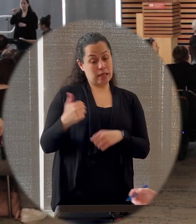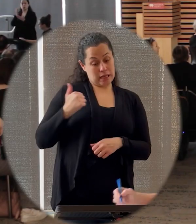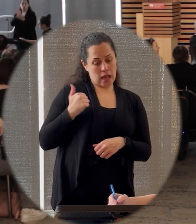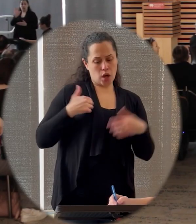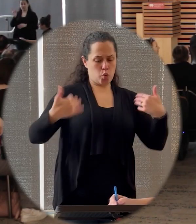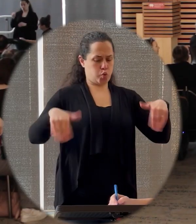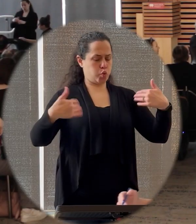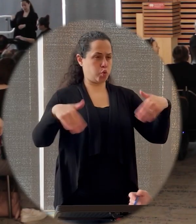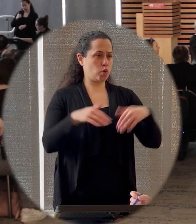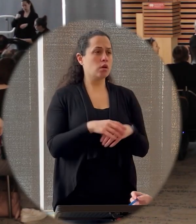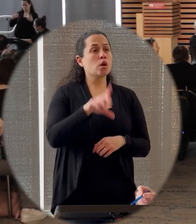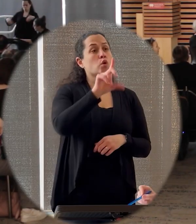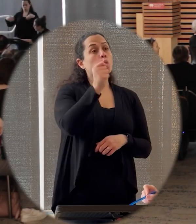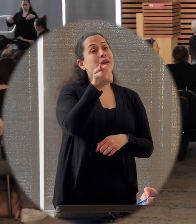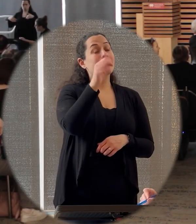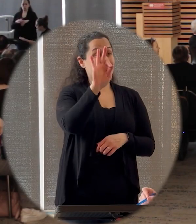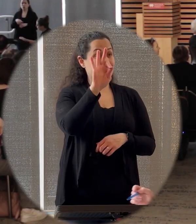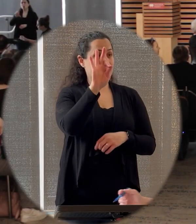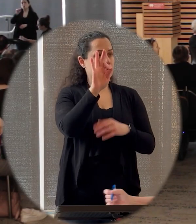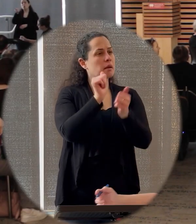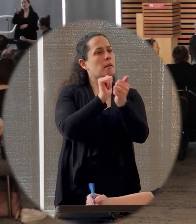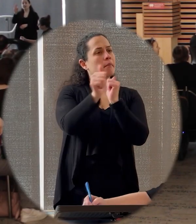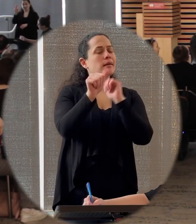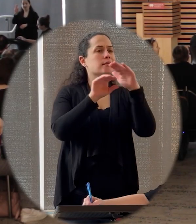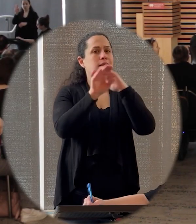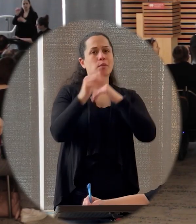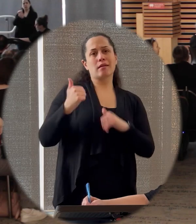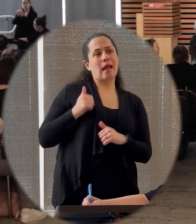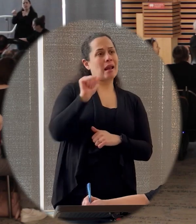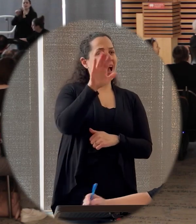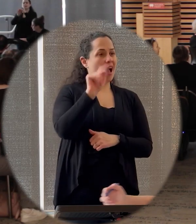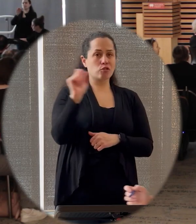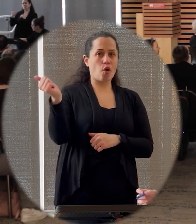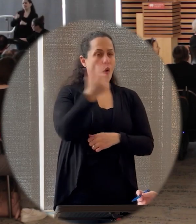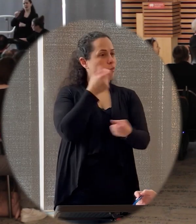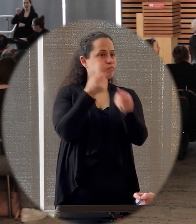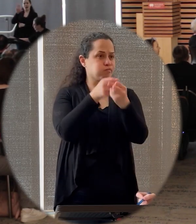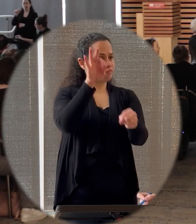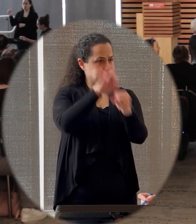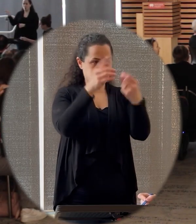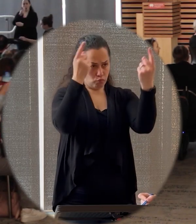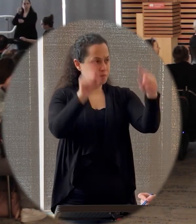a major milestone in 2019 with the passage of the Accessible Canada Act unanimously in parliament.